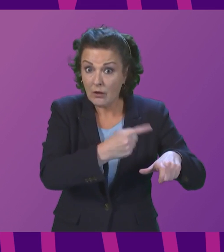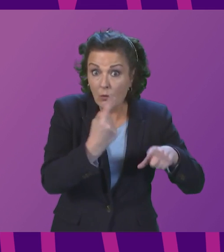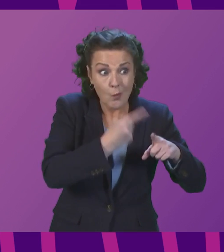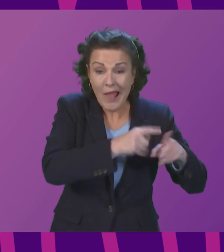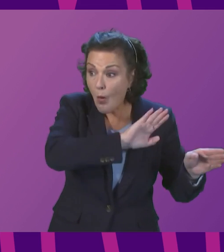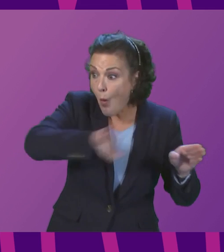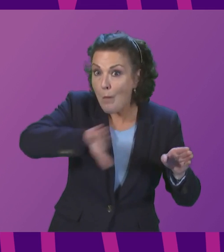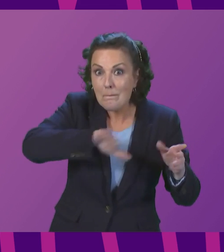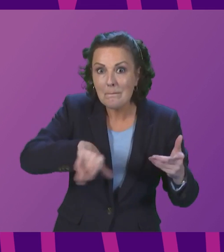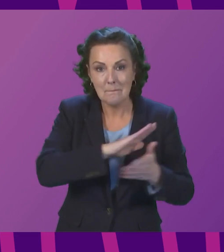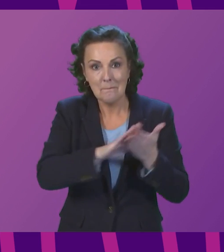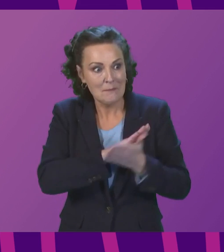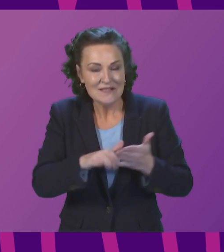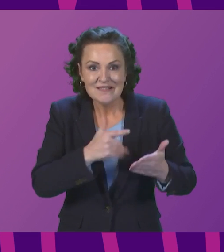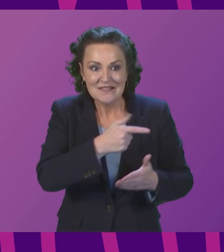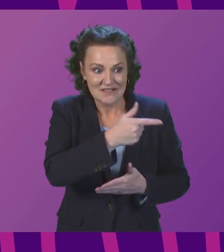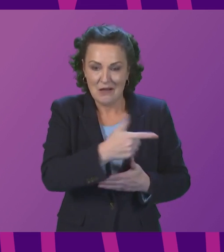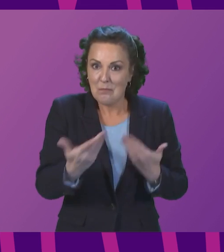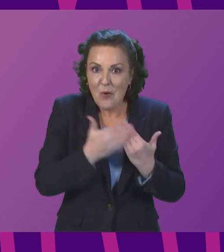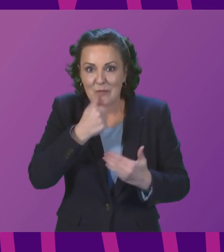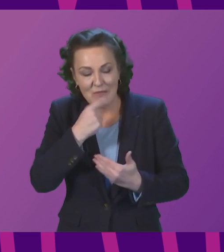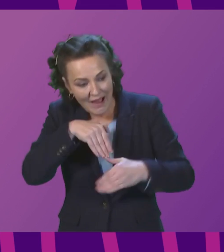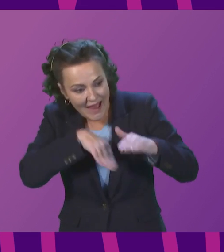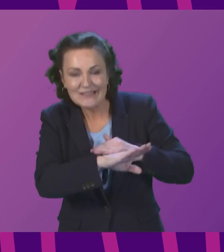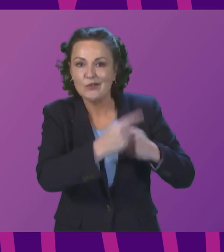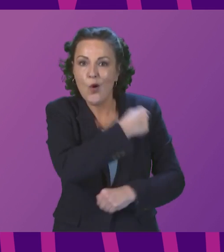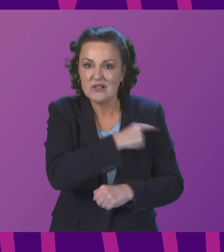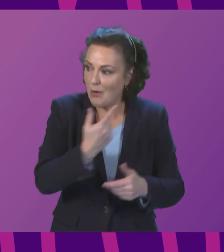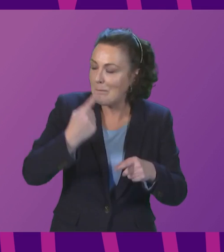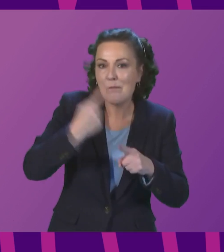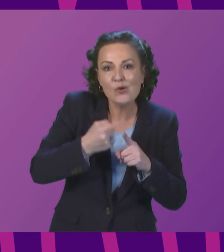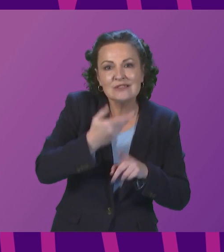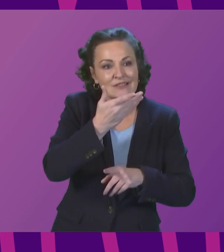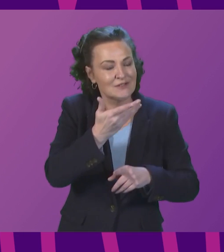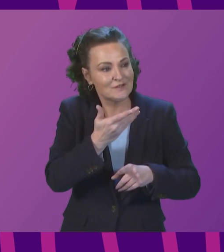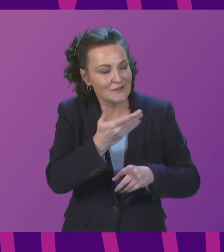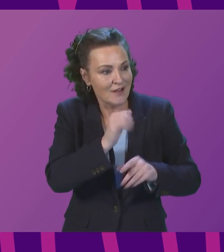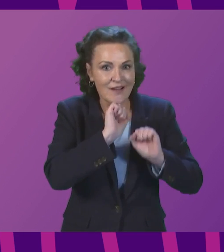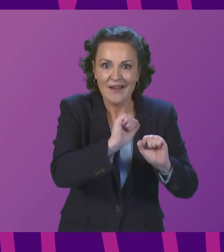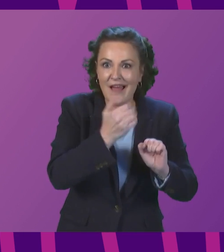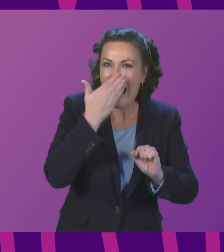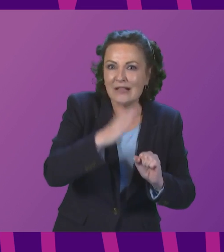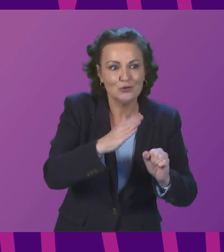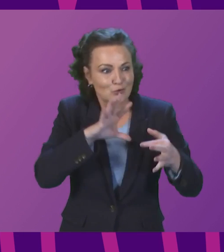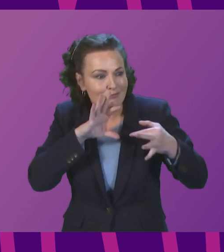effect on waiting times in accident and emergency and even has a positive effect on the number of ambulances queuing at the front door.